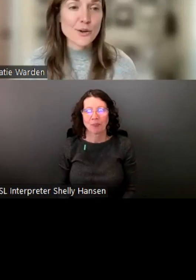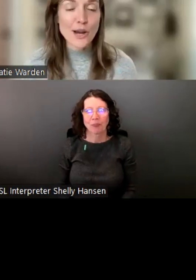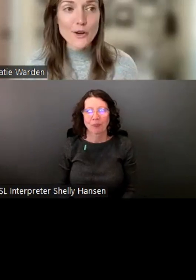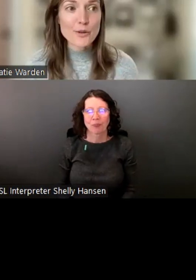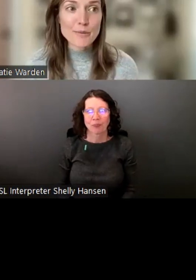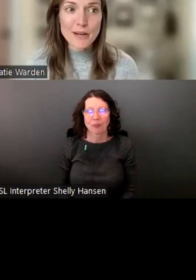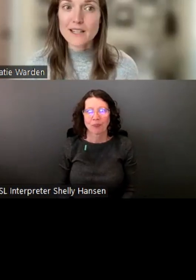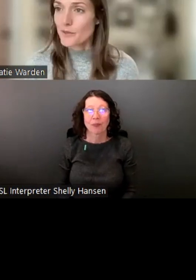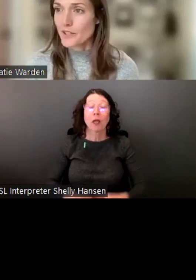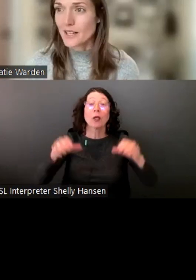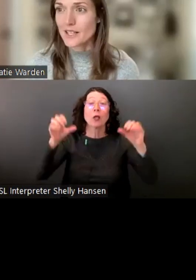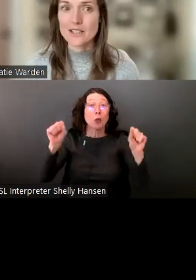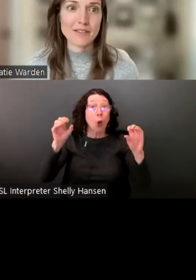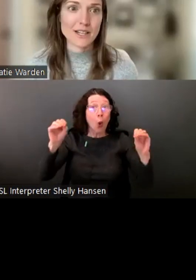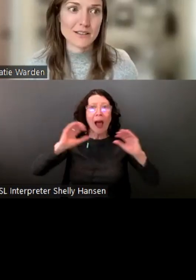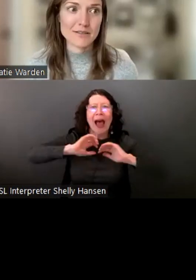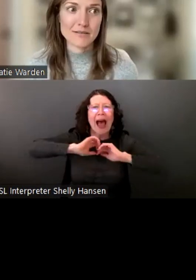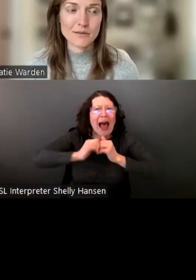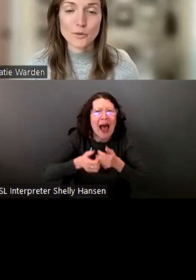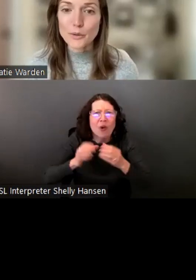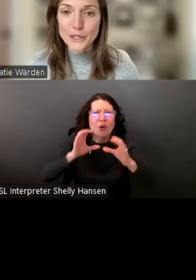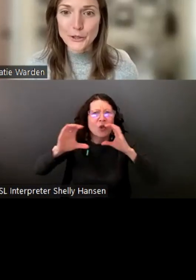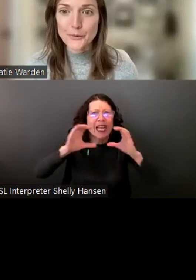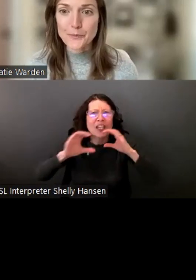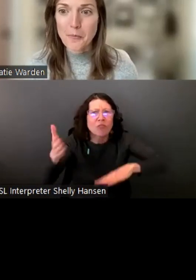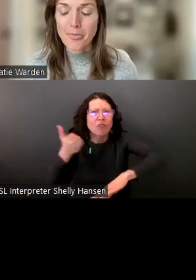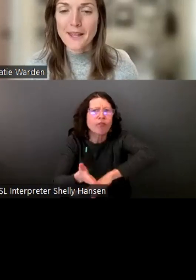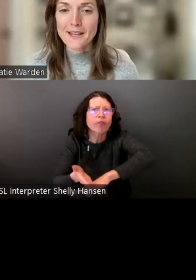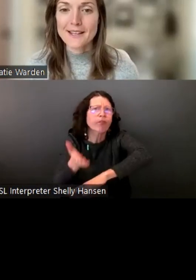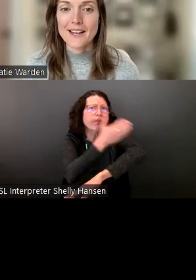So how do we make communication effective? What do we do?